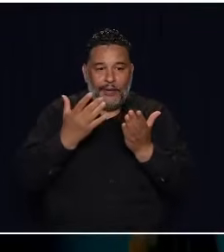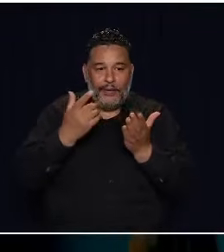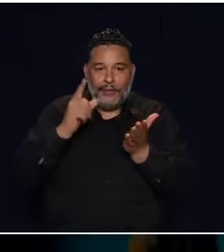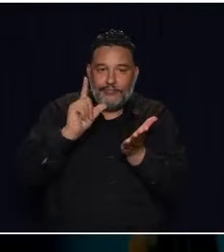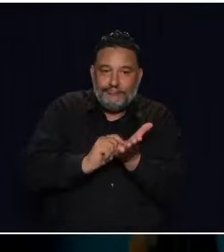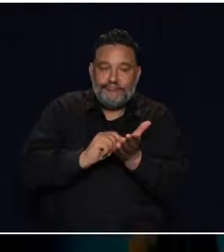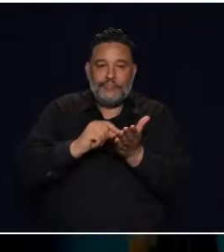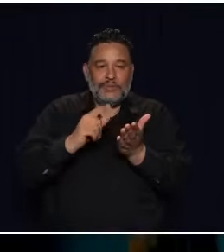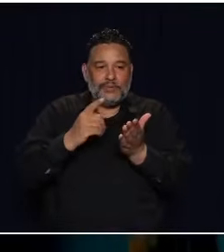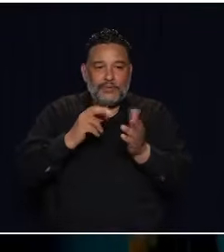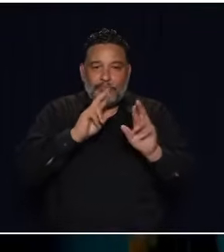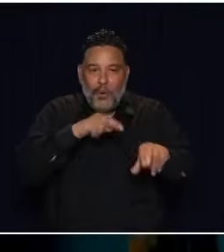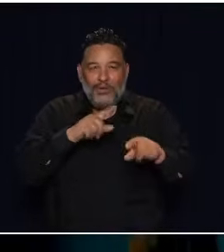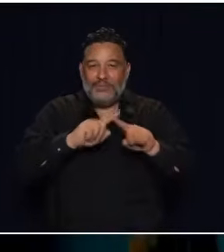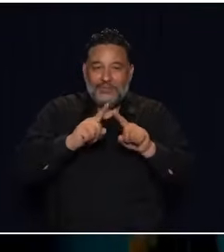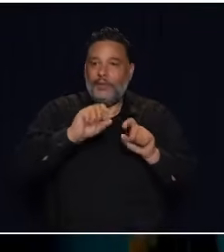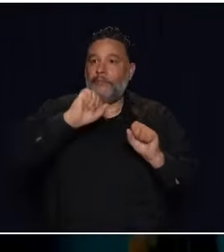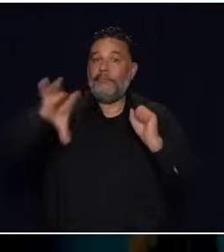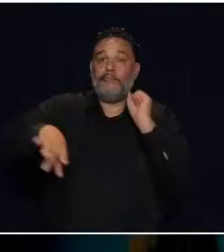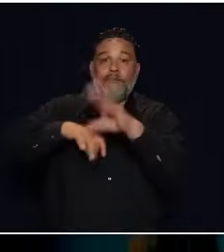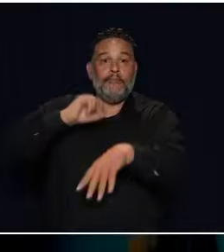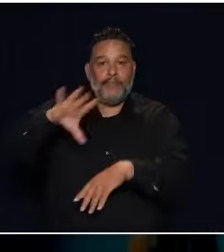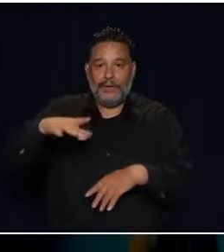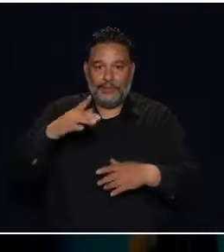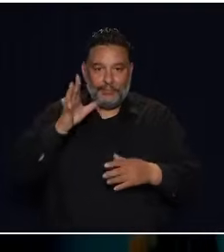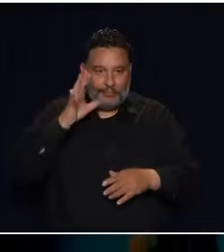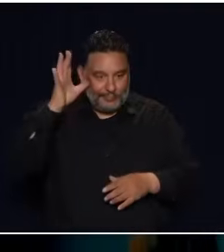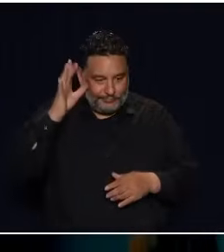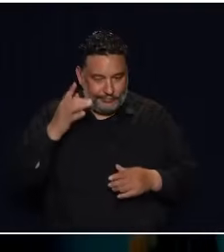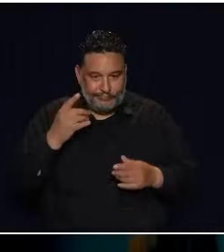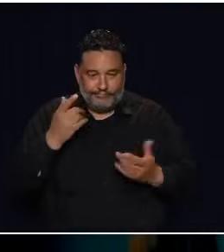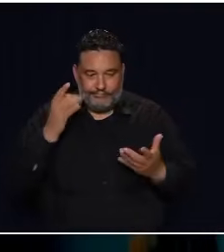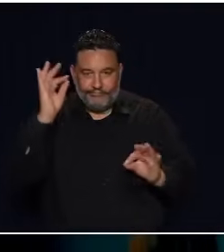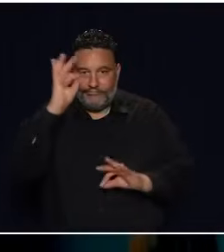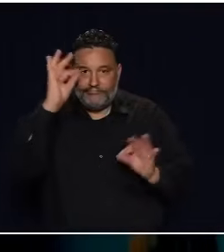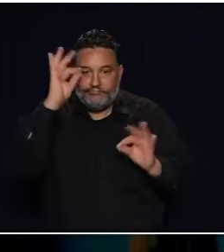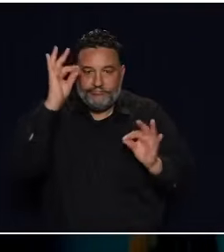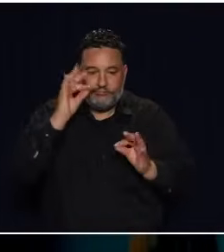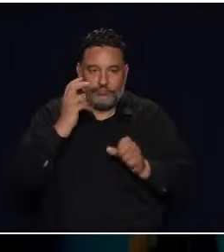DIFFERENT LANGUAGE, MAY NOT KNOW ENGLISH. THE MATERIALS ARE BEING SENT